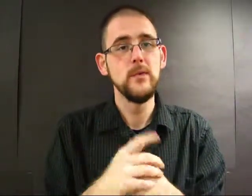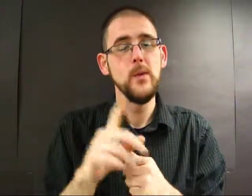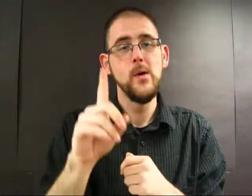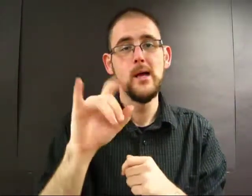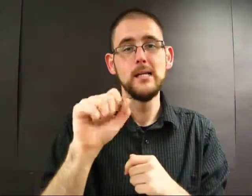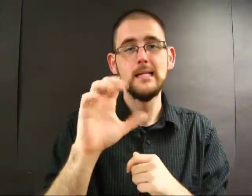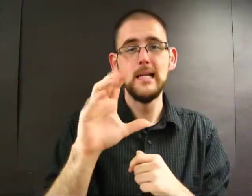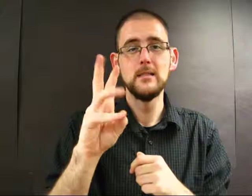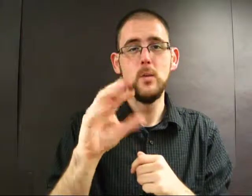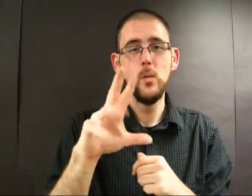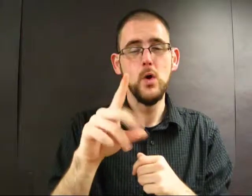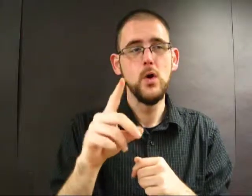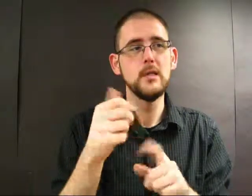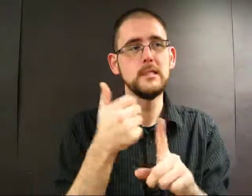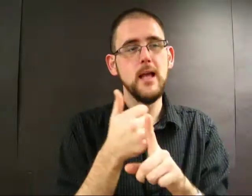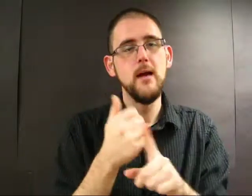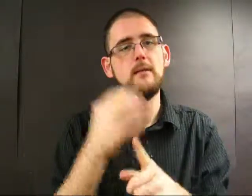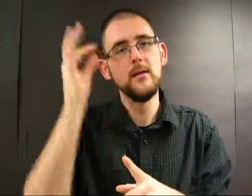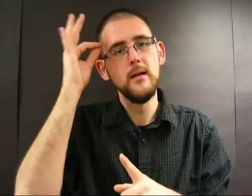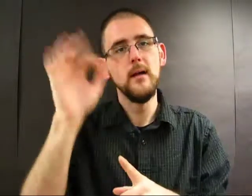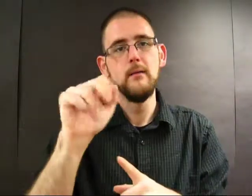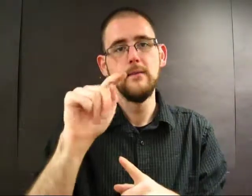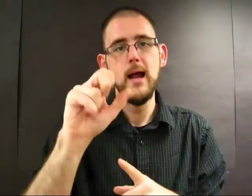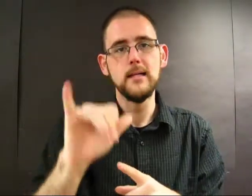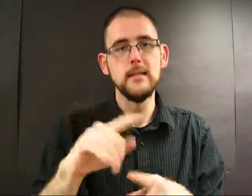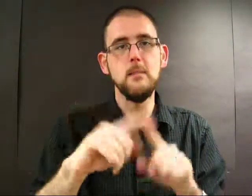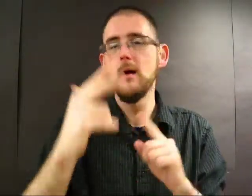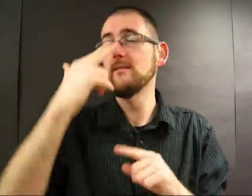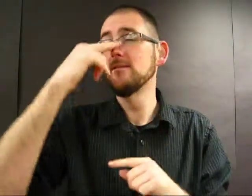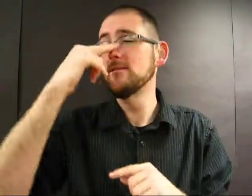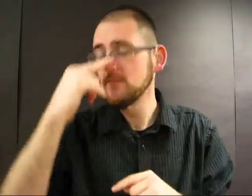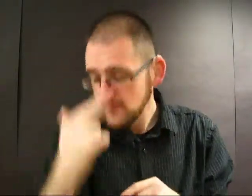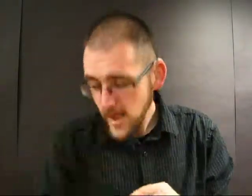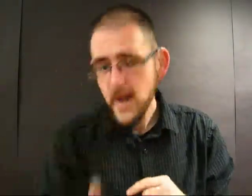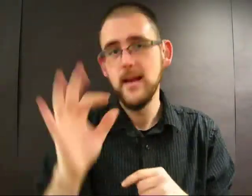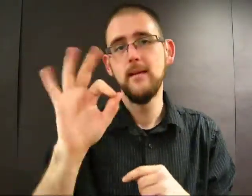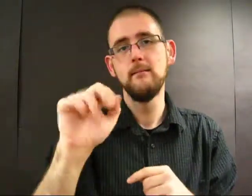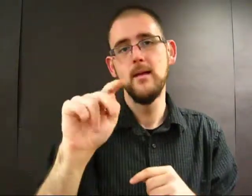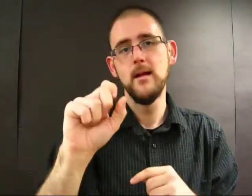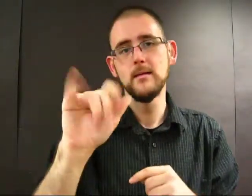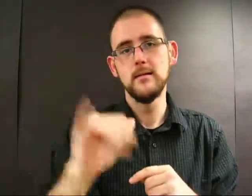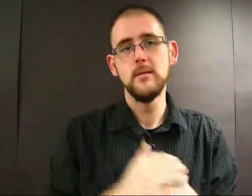Like I said, Discworld is fantasy, but it's FUNNY fantasy.